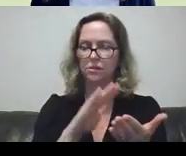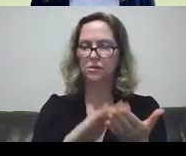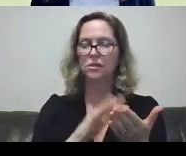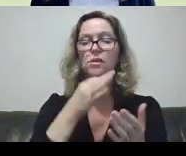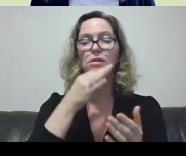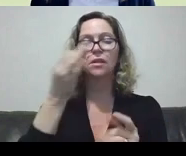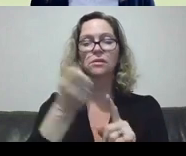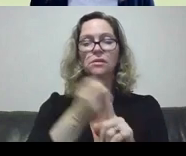you need to work through a